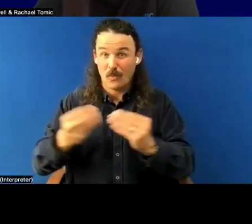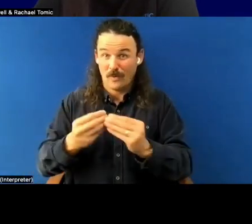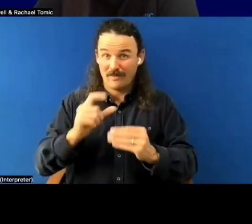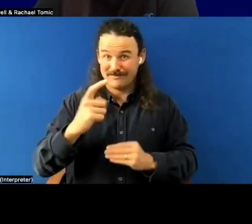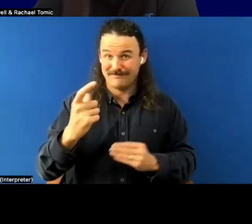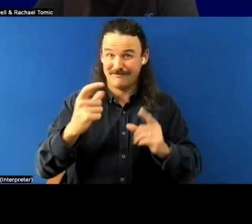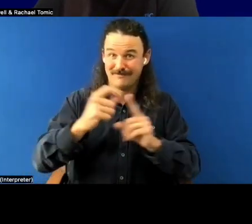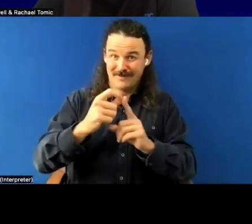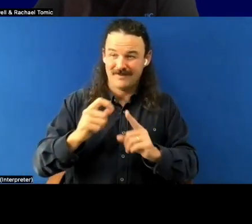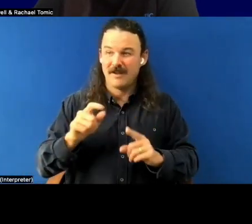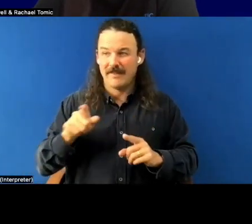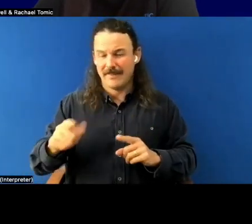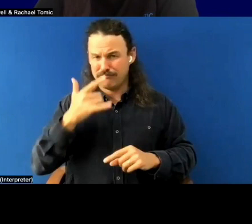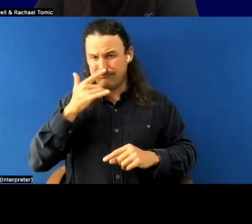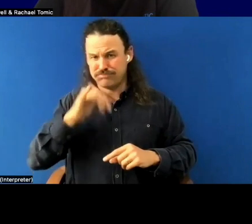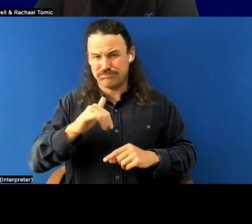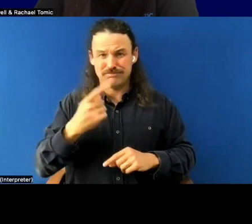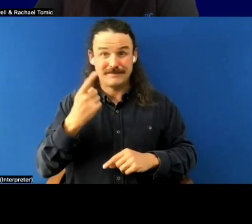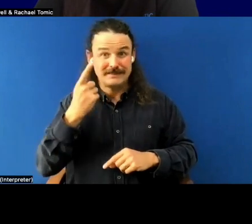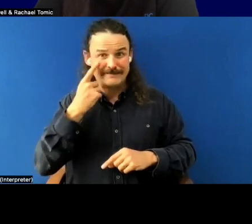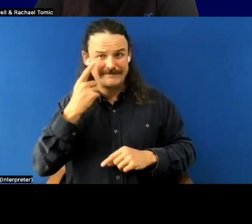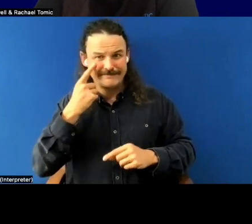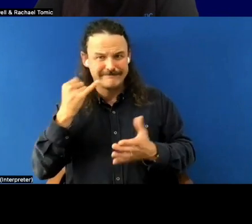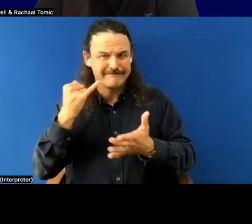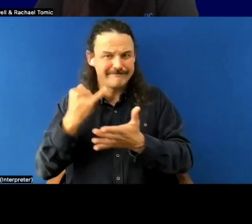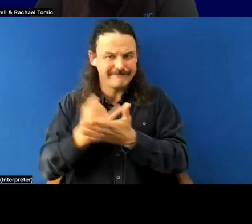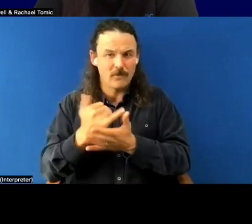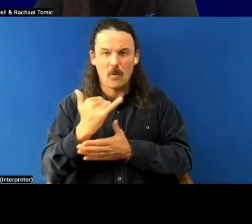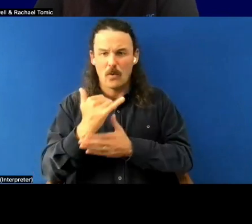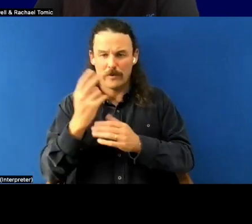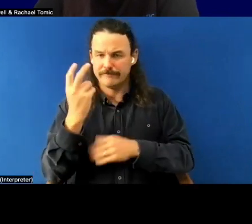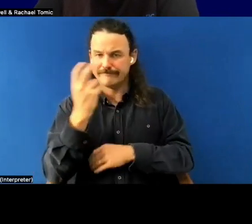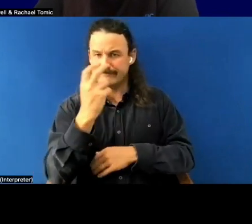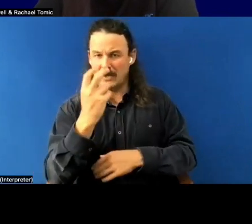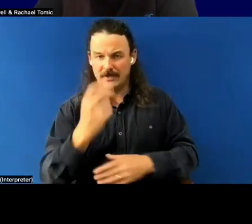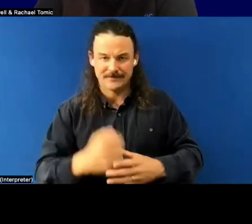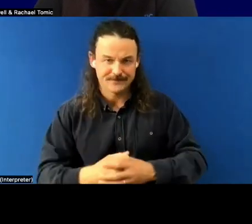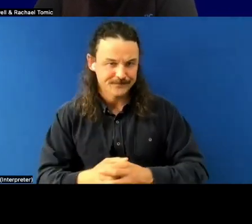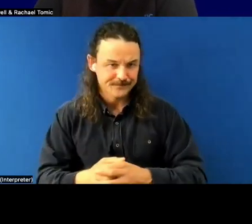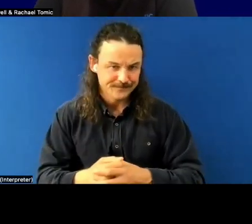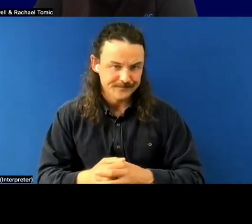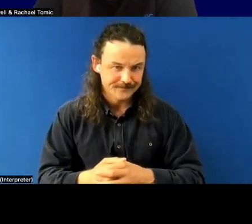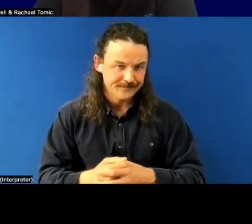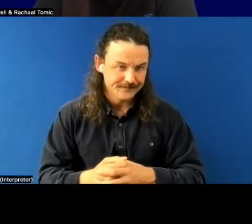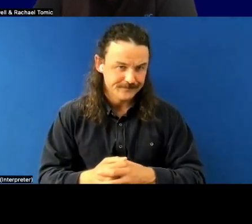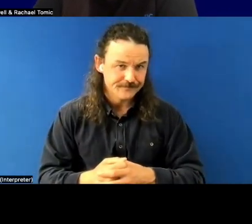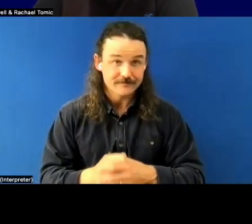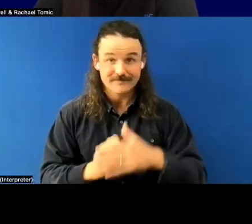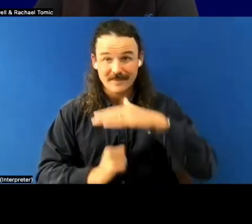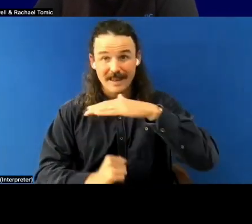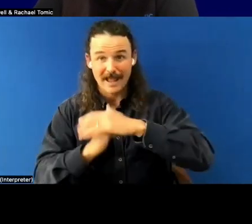impairment and blindness. It is estimated that up to 70% of children with cerebral